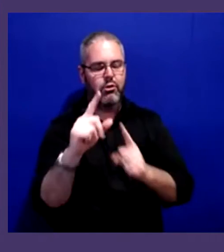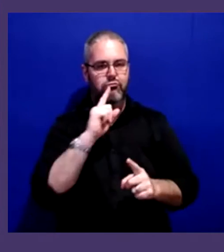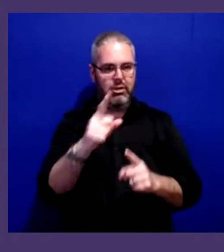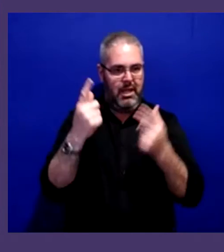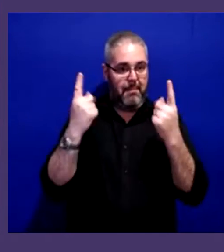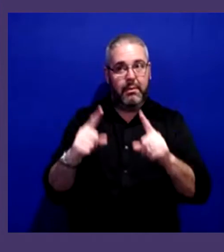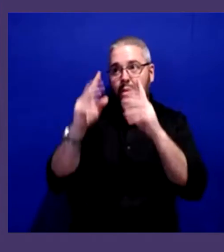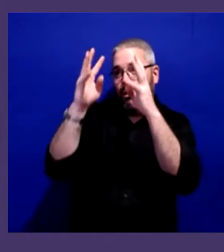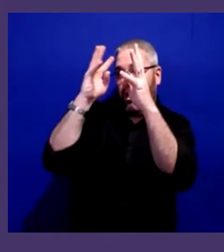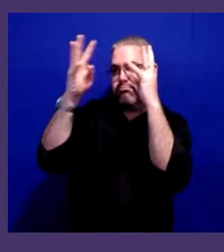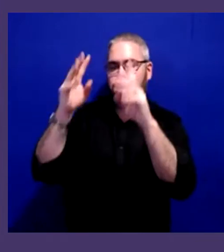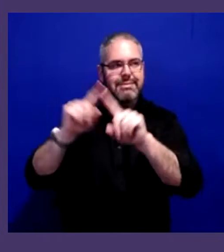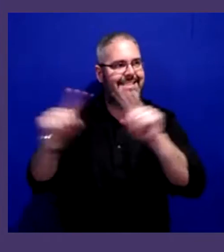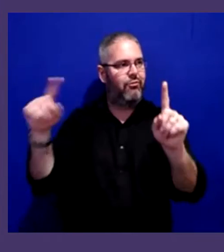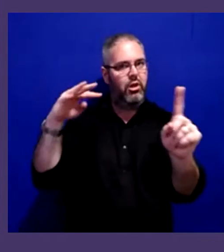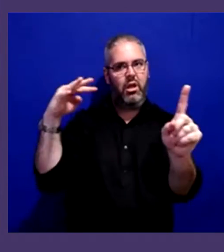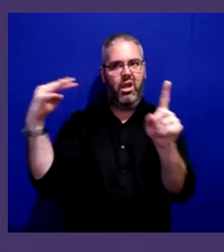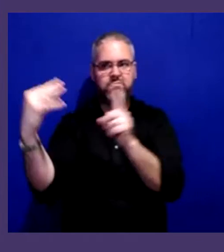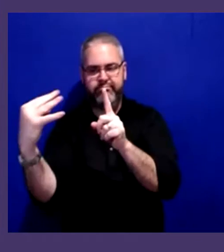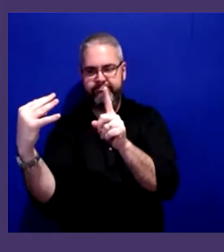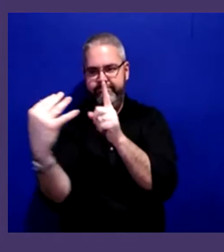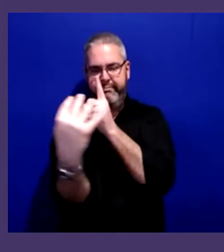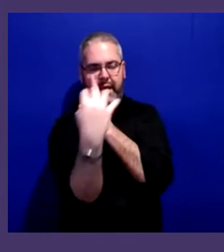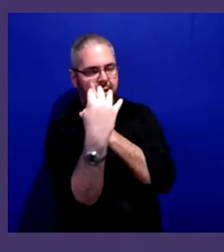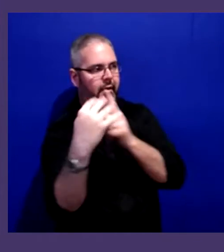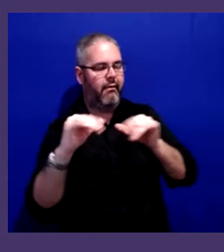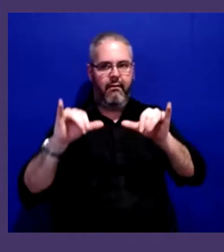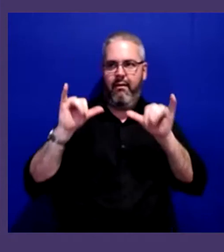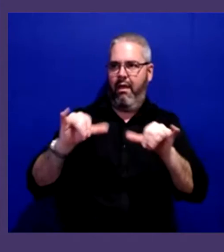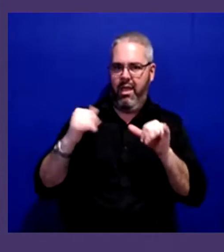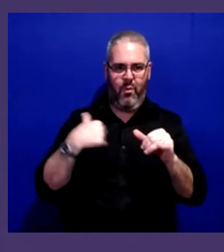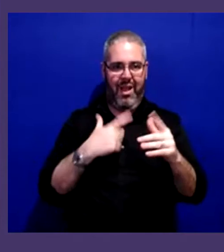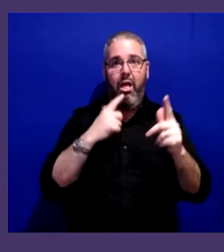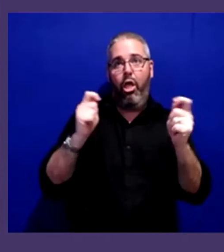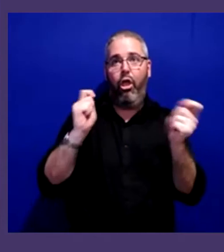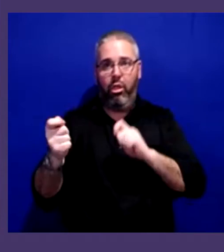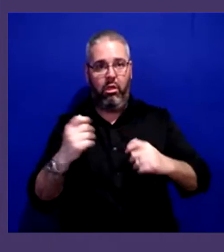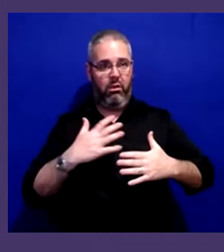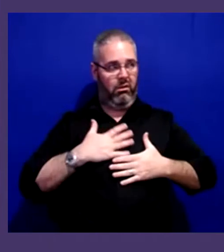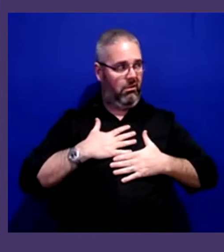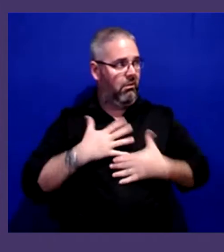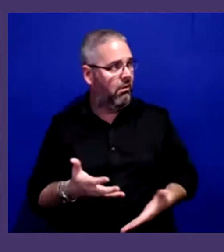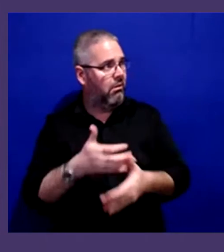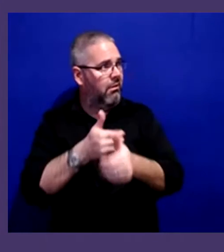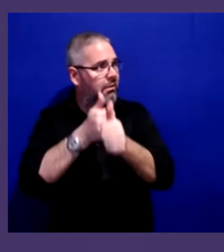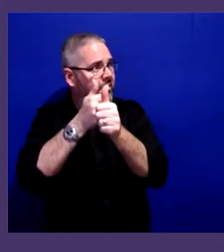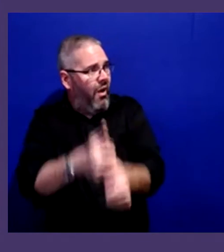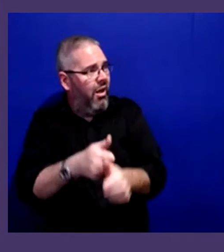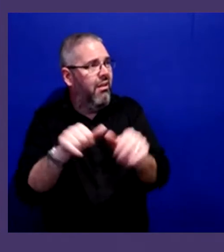don't want individuals to conform and be like everyone else. You want to allow individuals to have